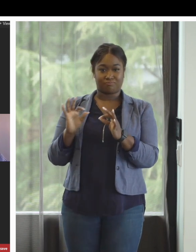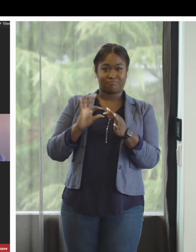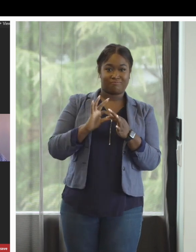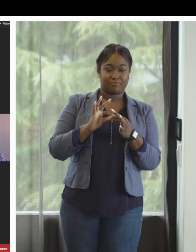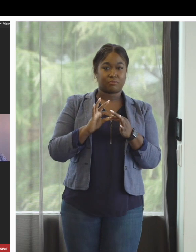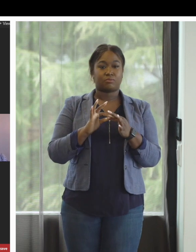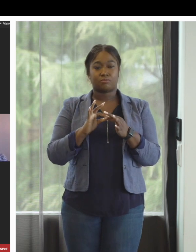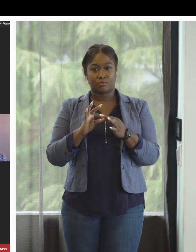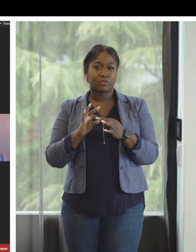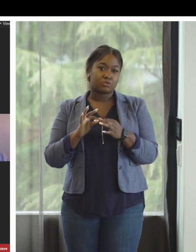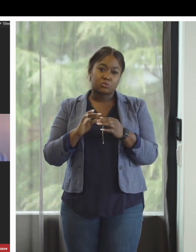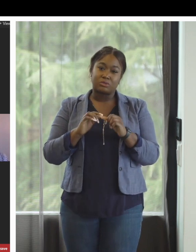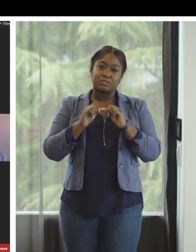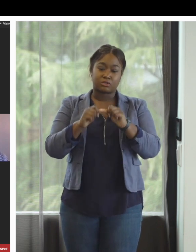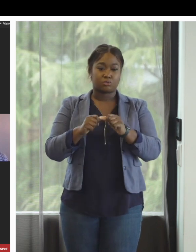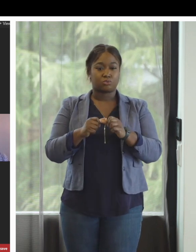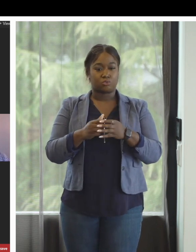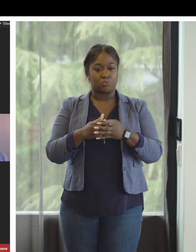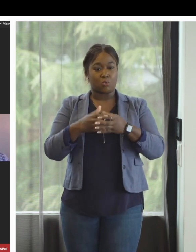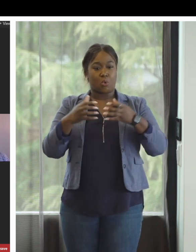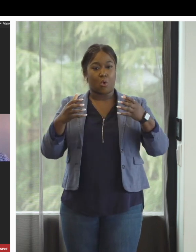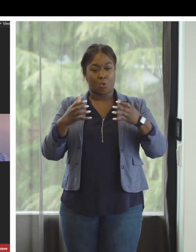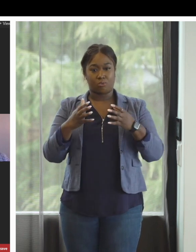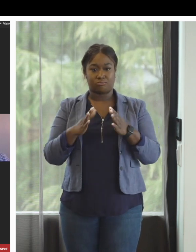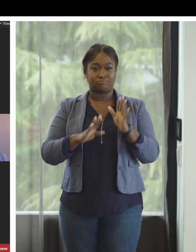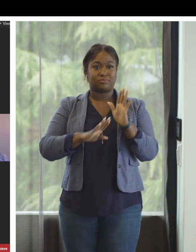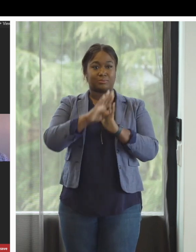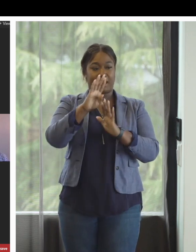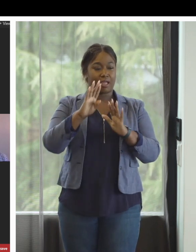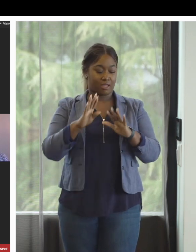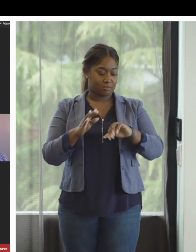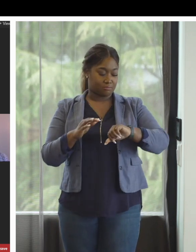and expand and how to document the changes so other